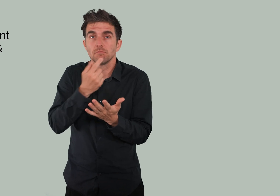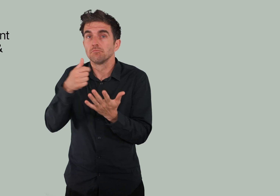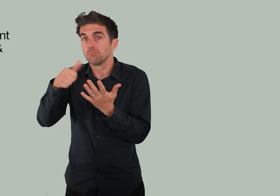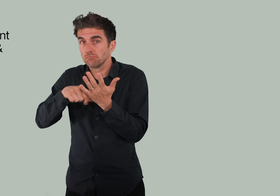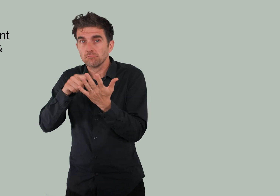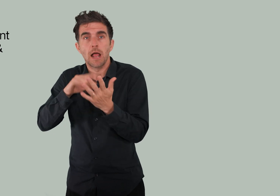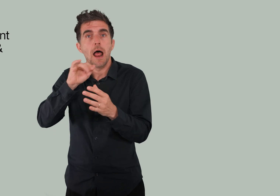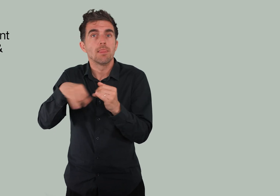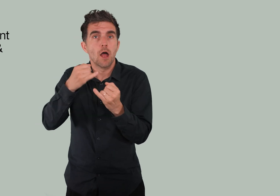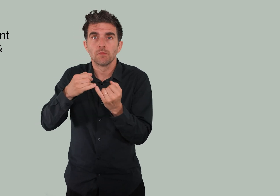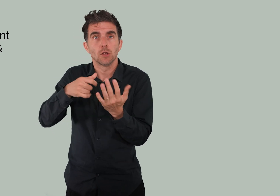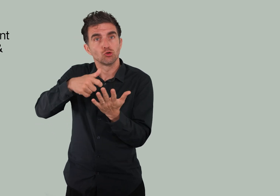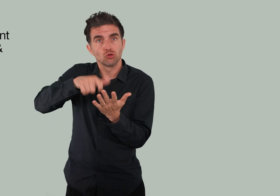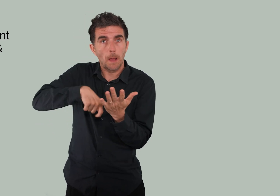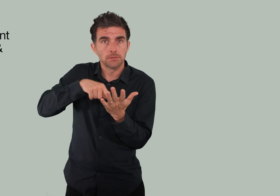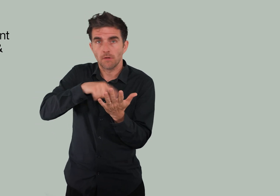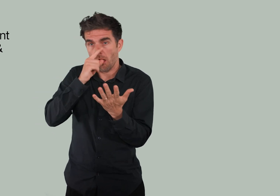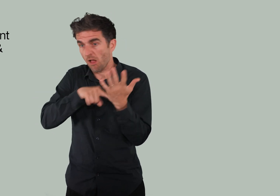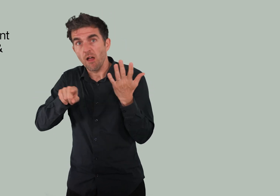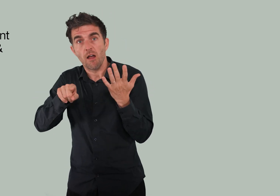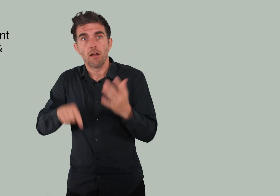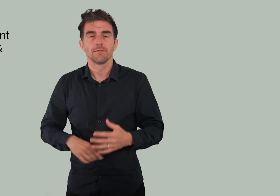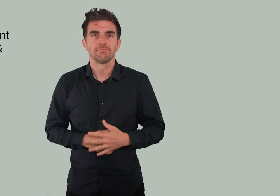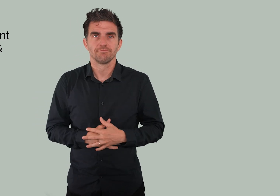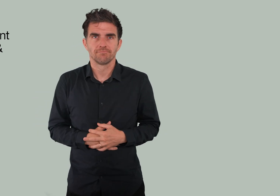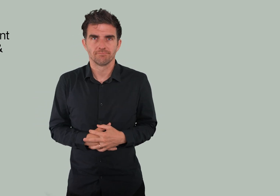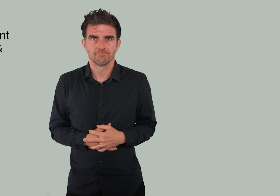and these are listed at the end of the chapter.